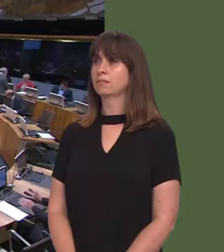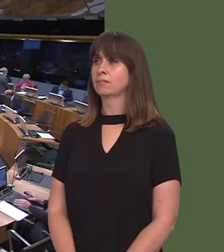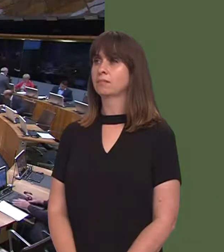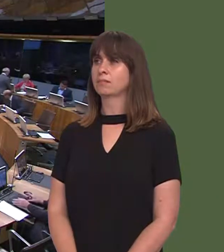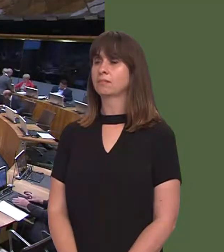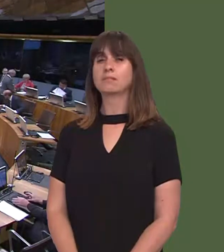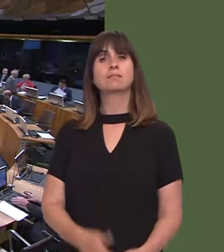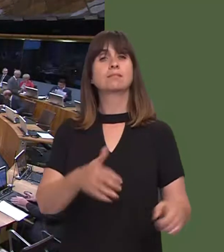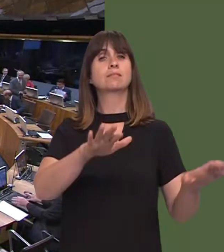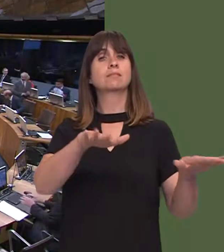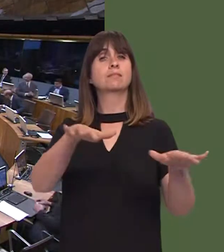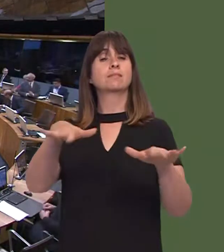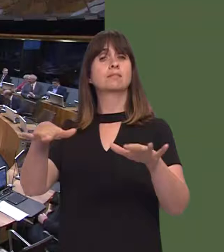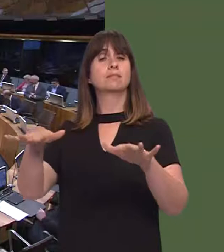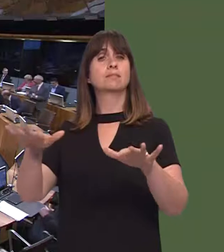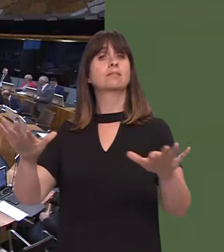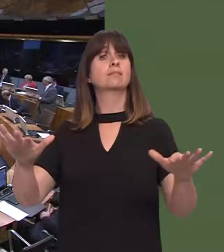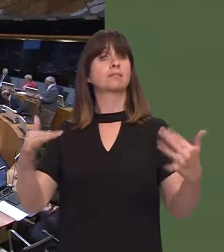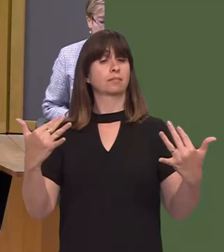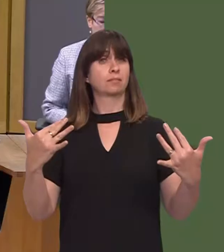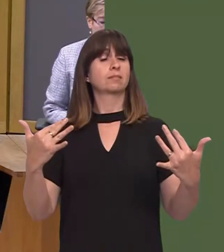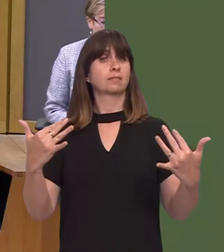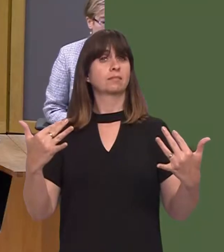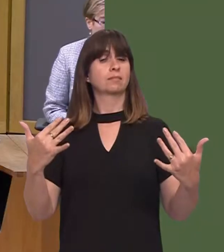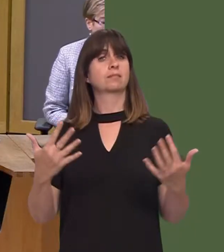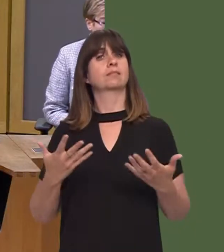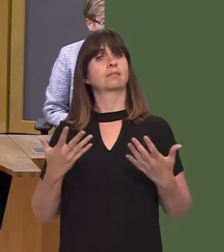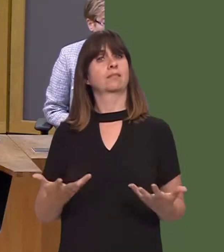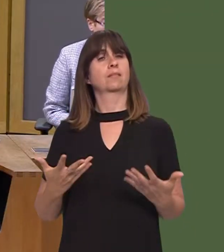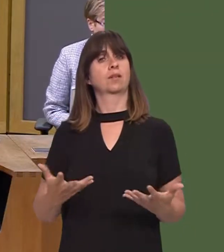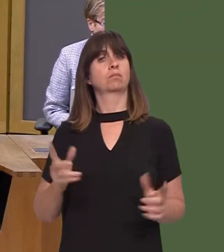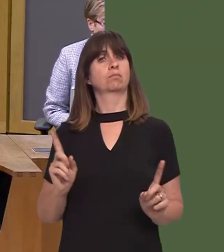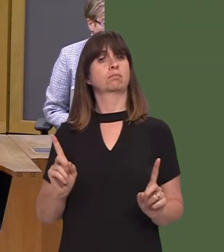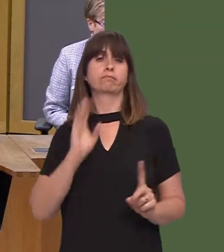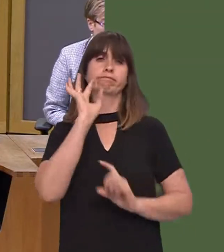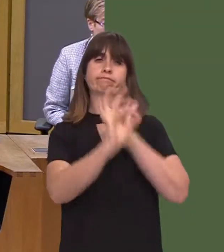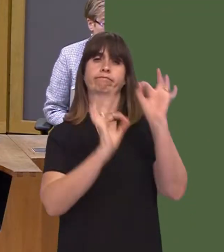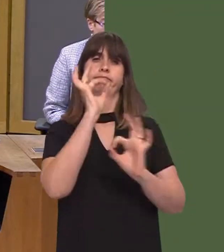Y Llywydd / The Llywydd: Yr eitem gyntaf ar ein hagenda ni y prynhawn yma ywír cwestiynau